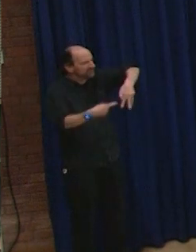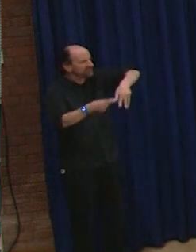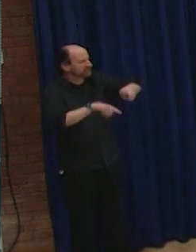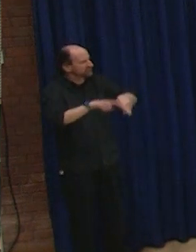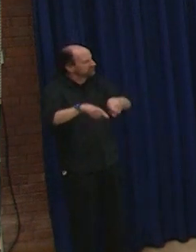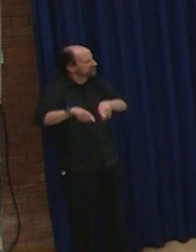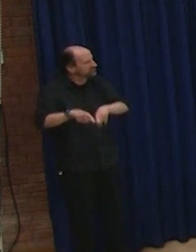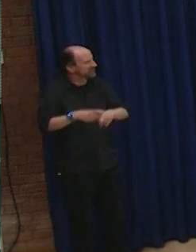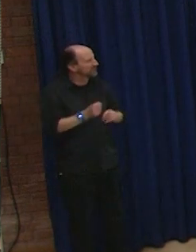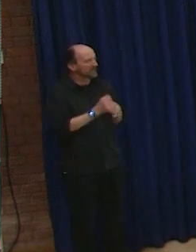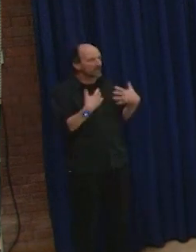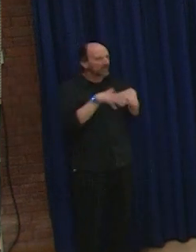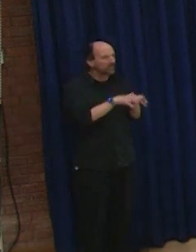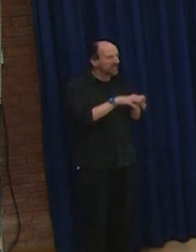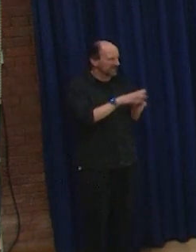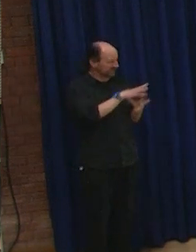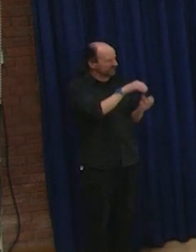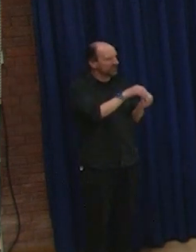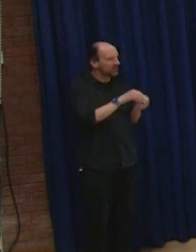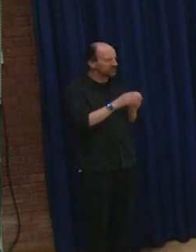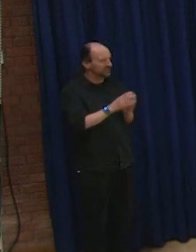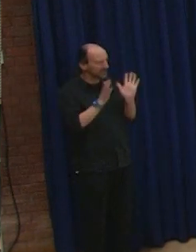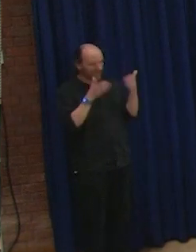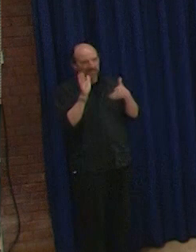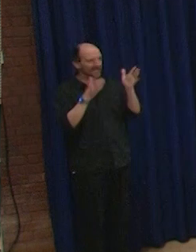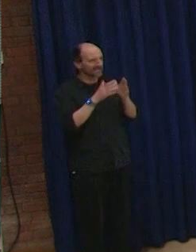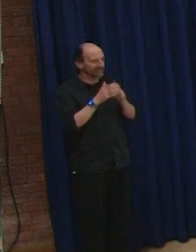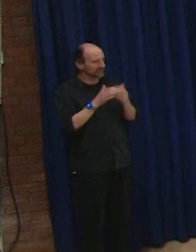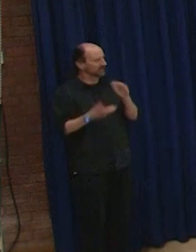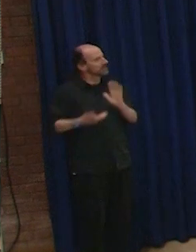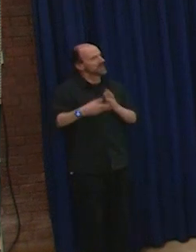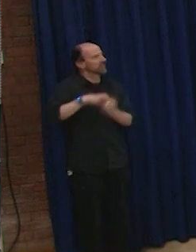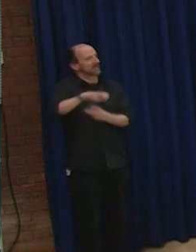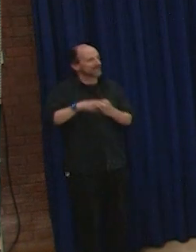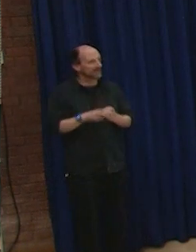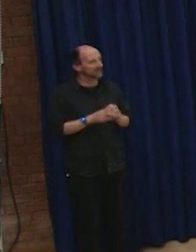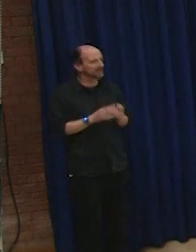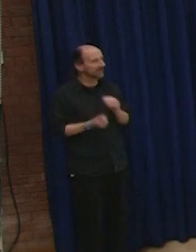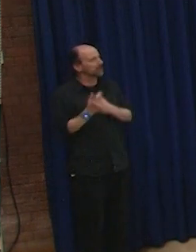form or inattentive hyperactive impulsivity, we go through a process when we are defining